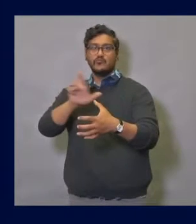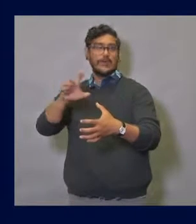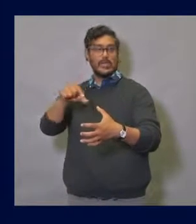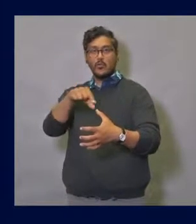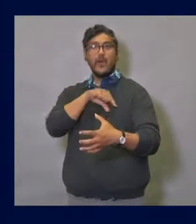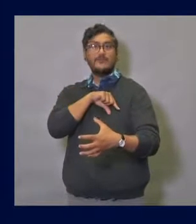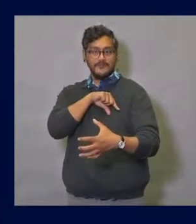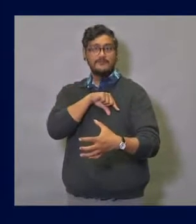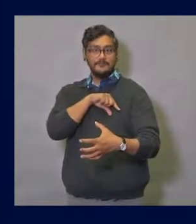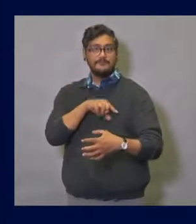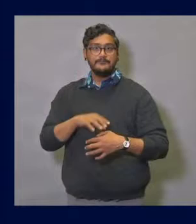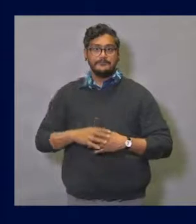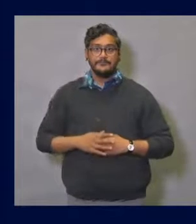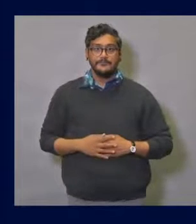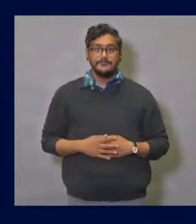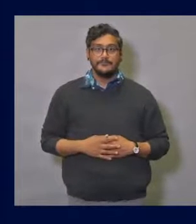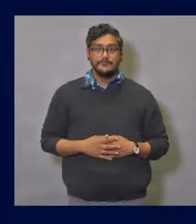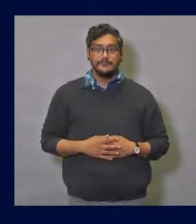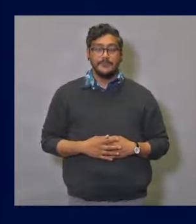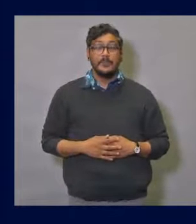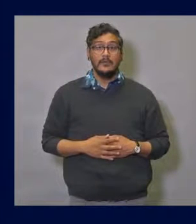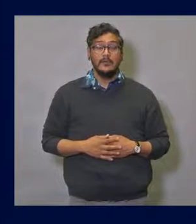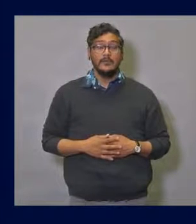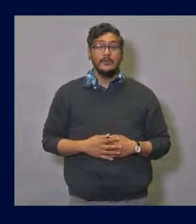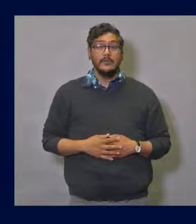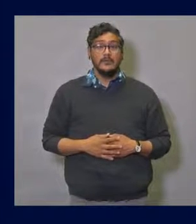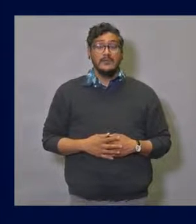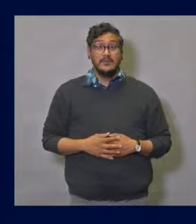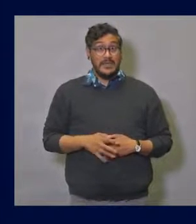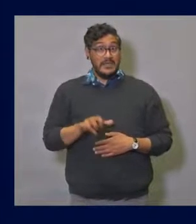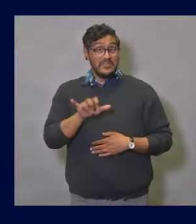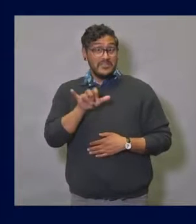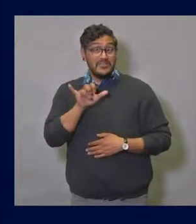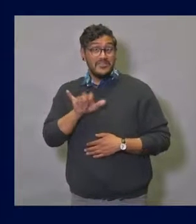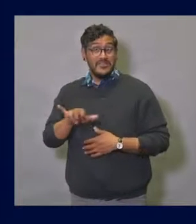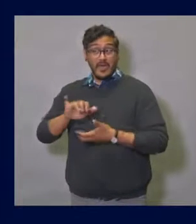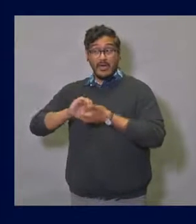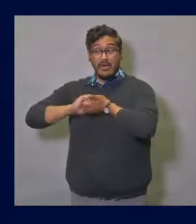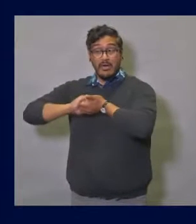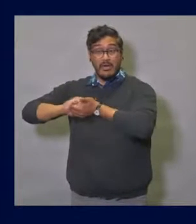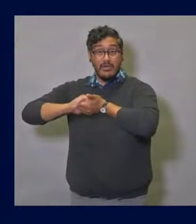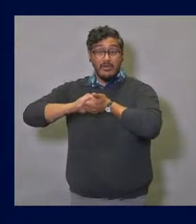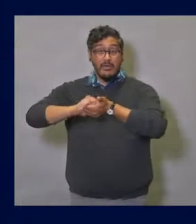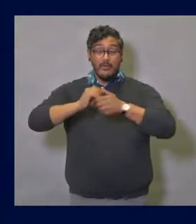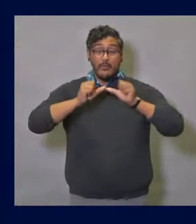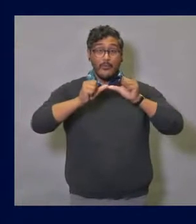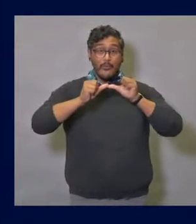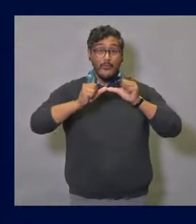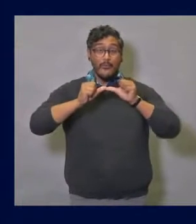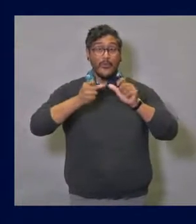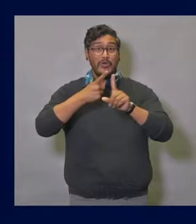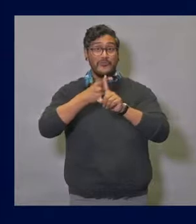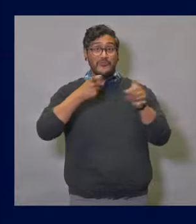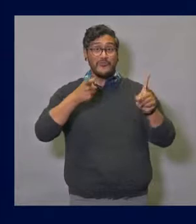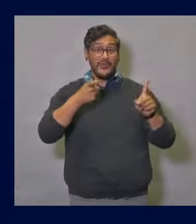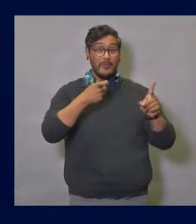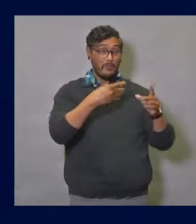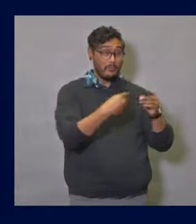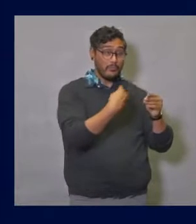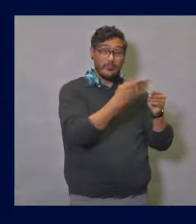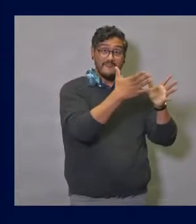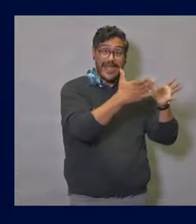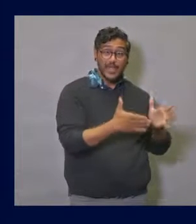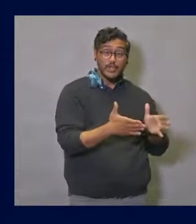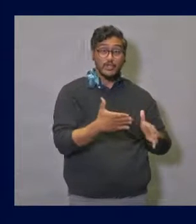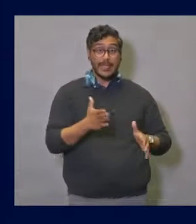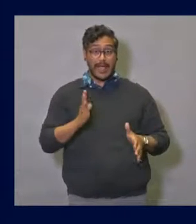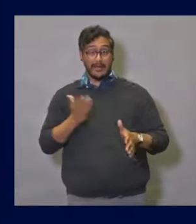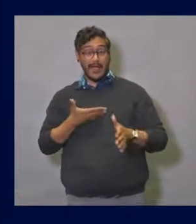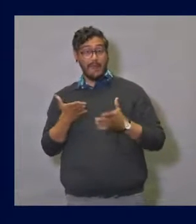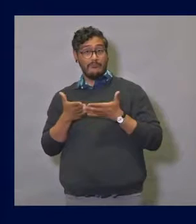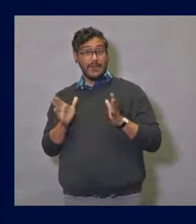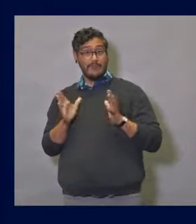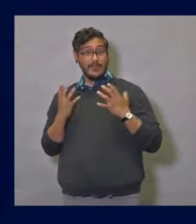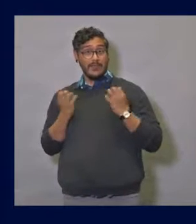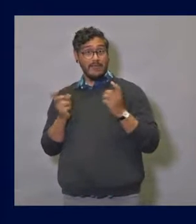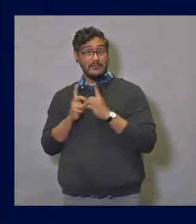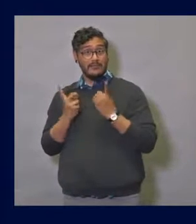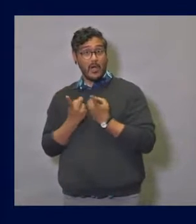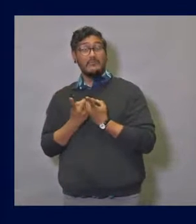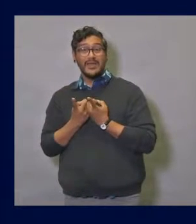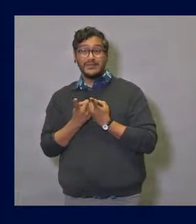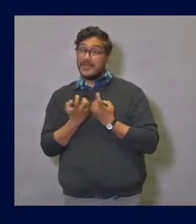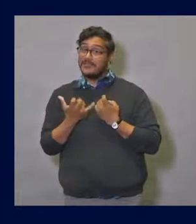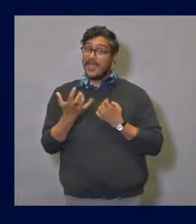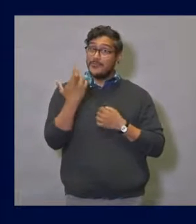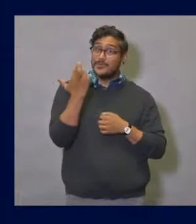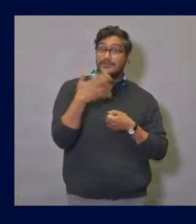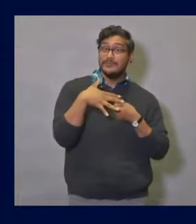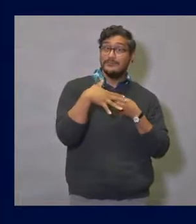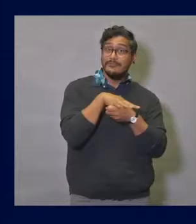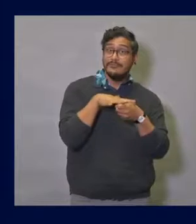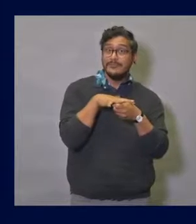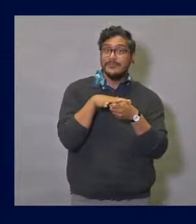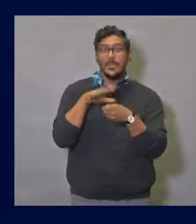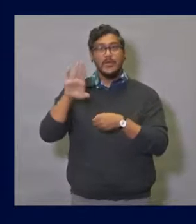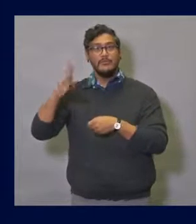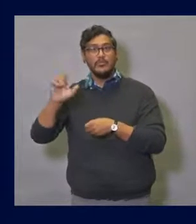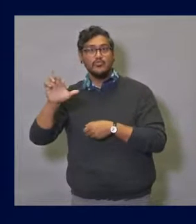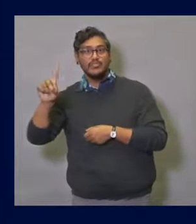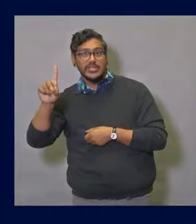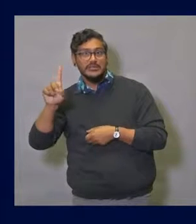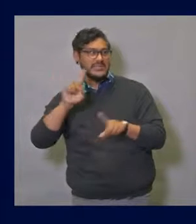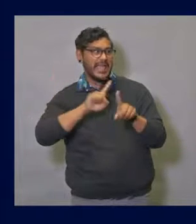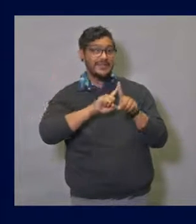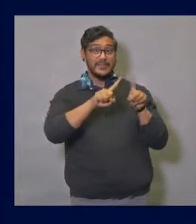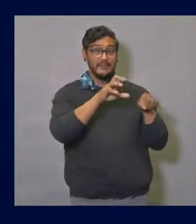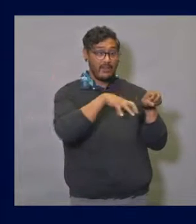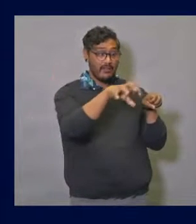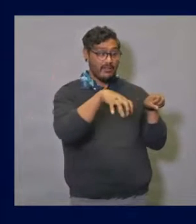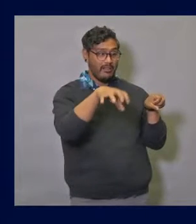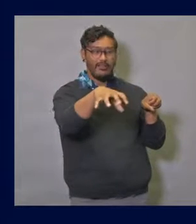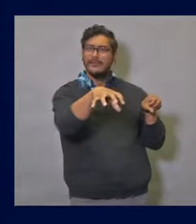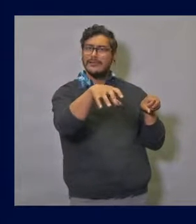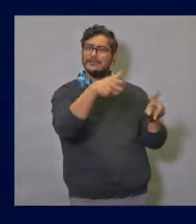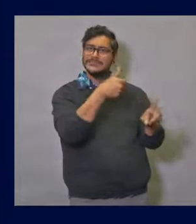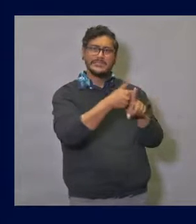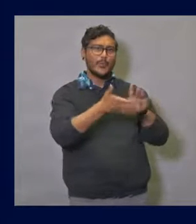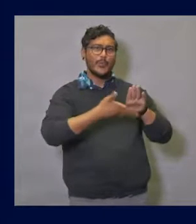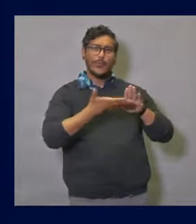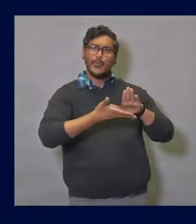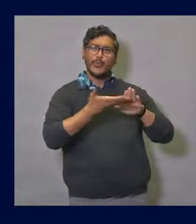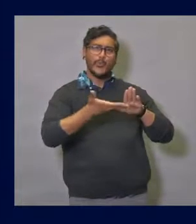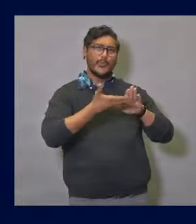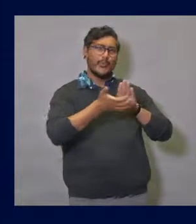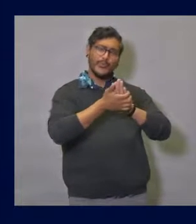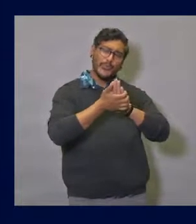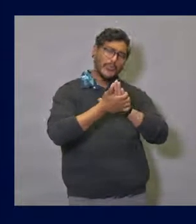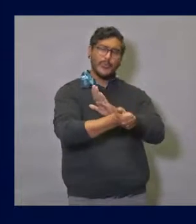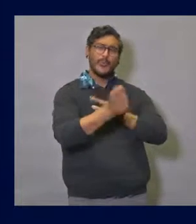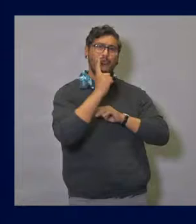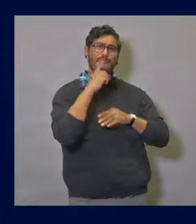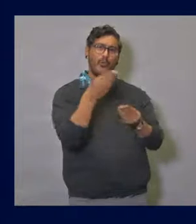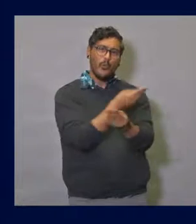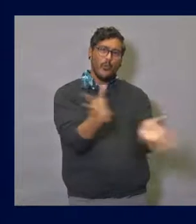RESPECTO A TODOS LOS ASUNTOS.